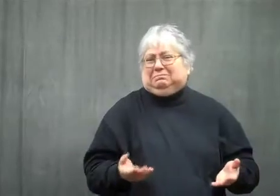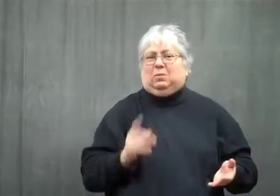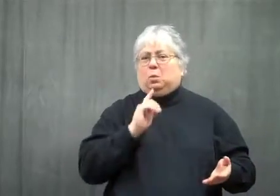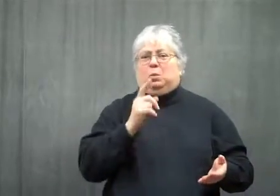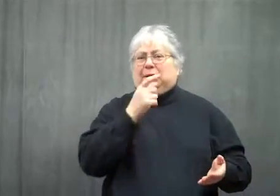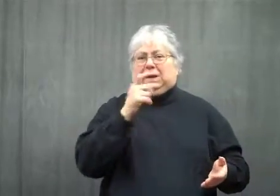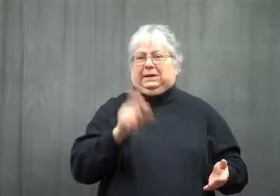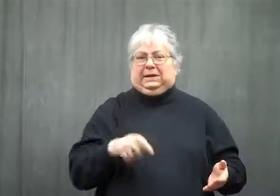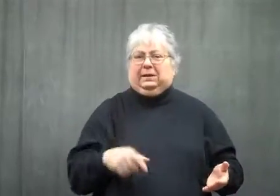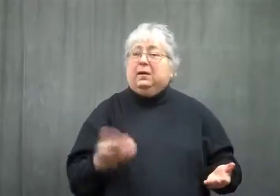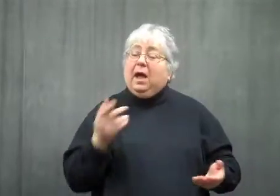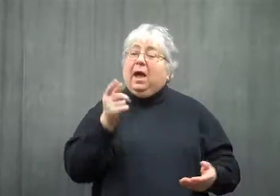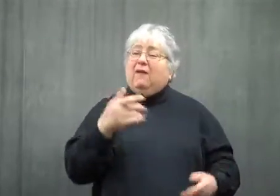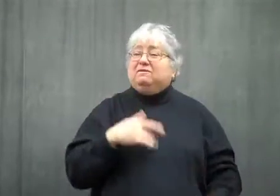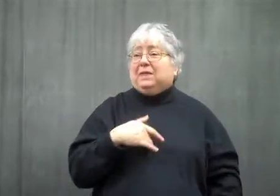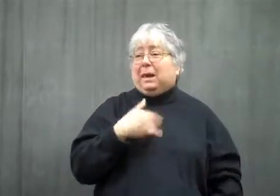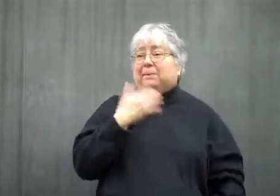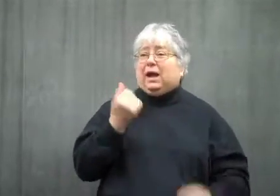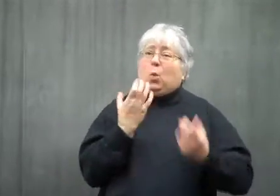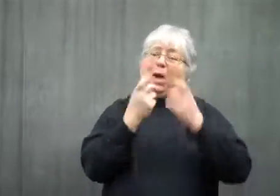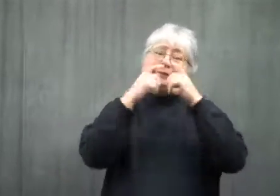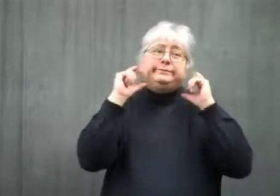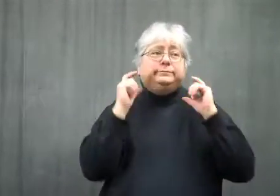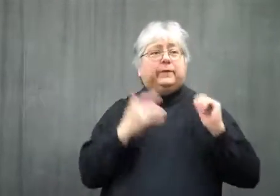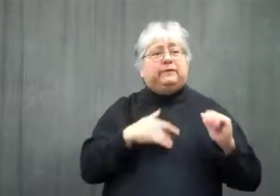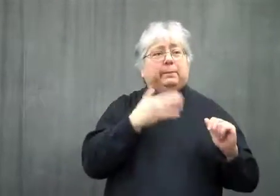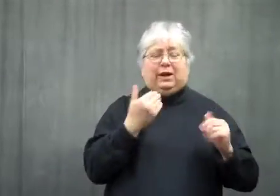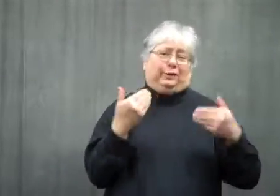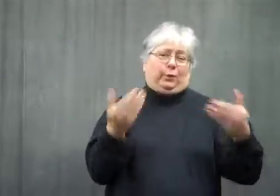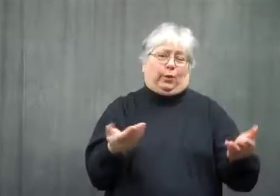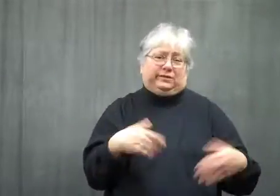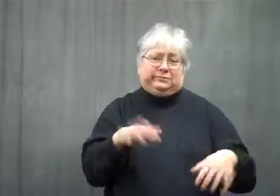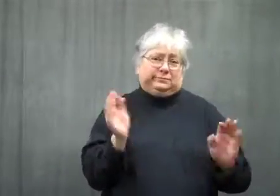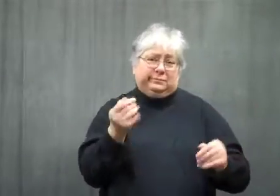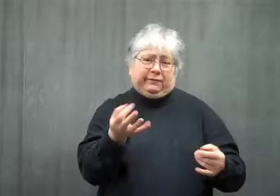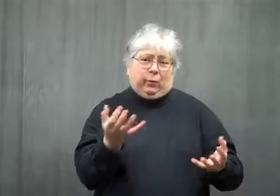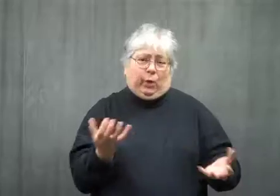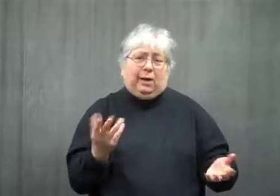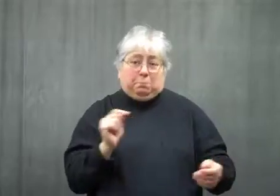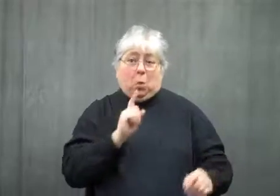You really don't need to. If wearing a mask makes you feel better, then go for it.